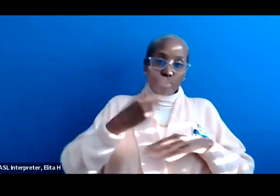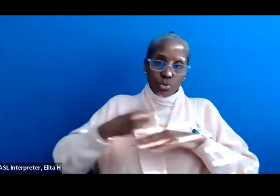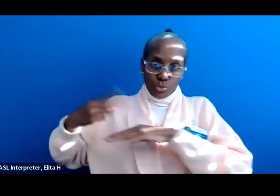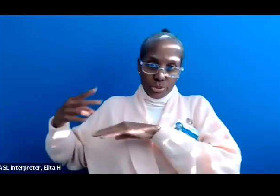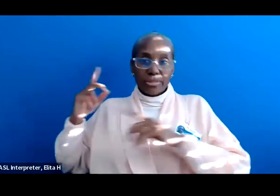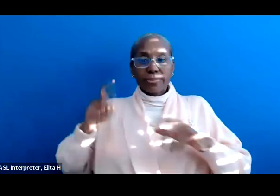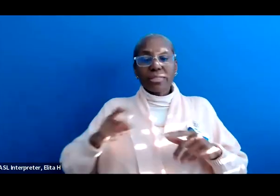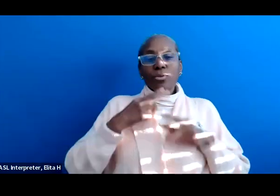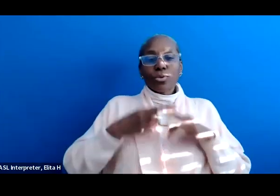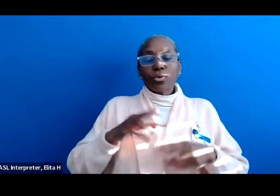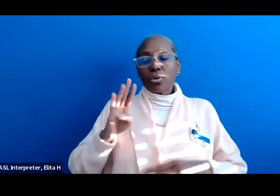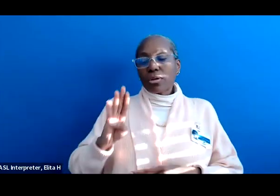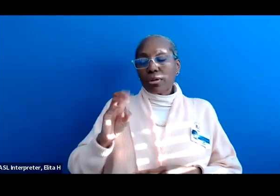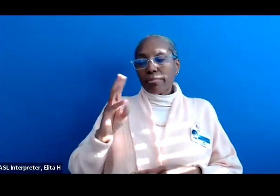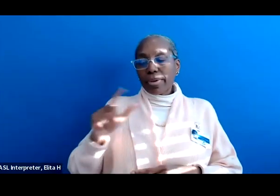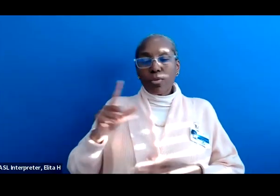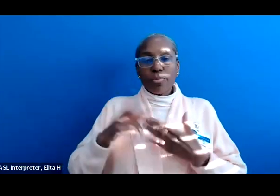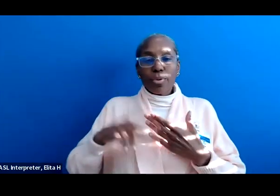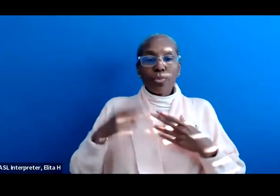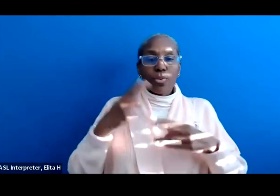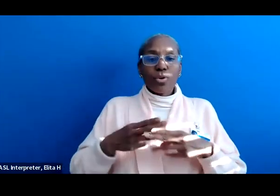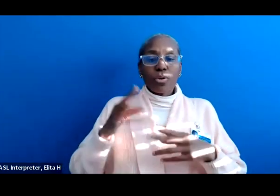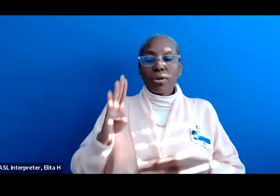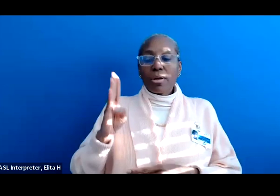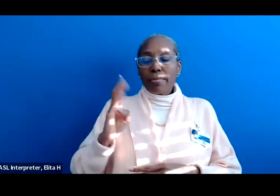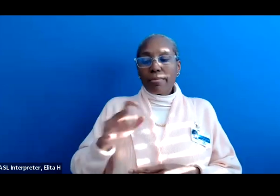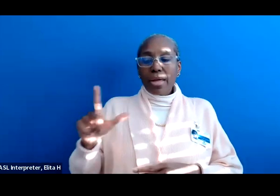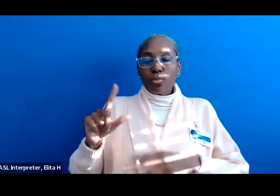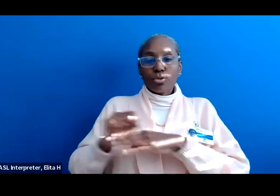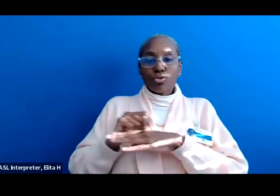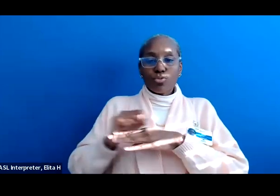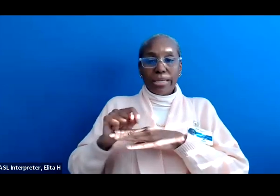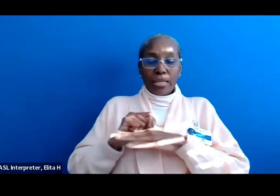We used to call the bowel program, bowel training, and we would train the bowel to work.